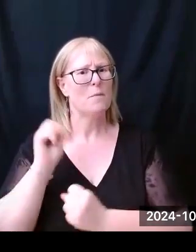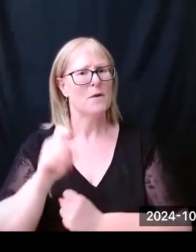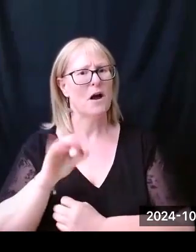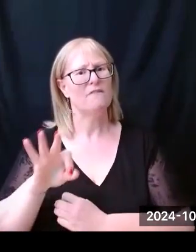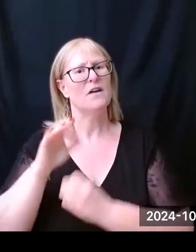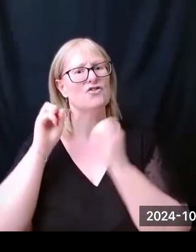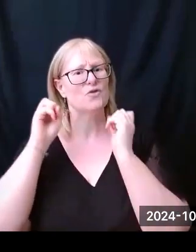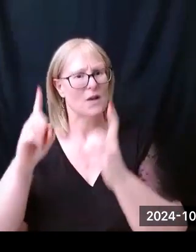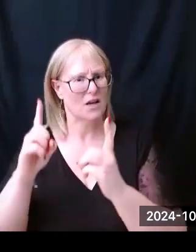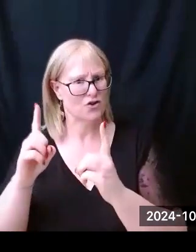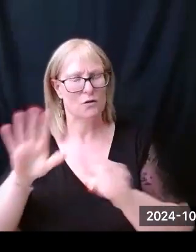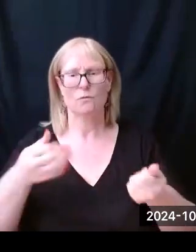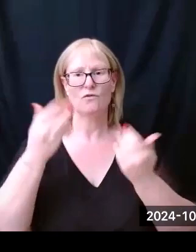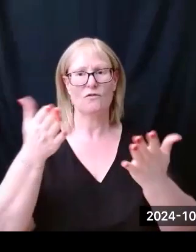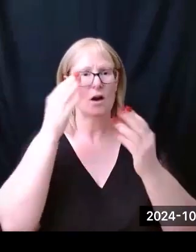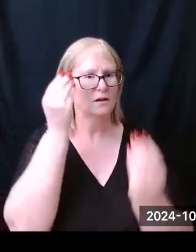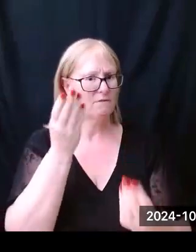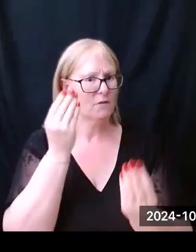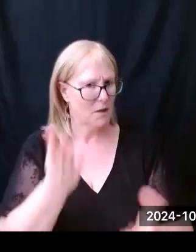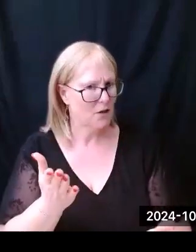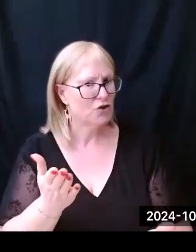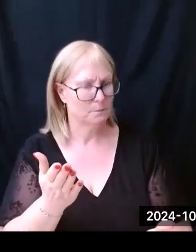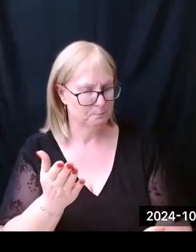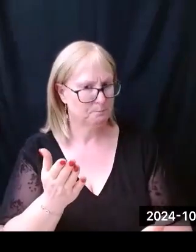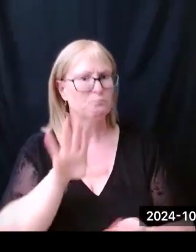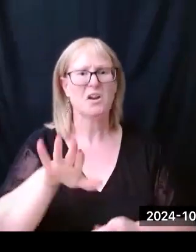you this information as you continue to work